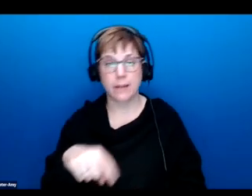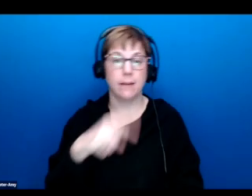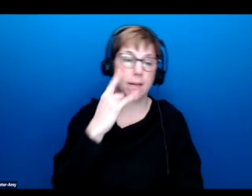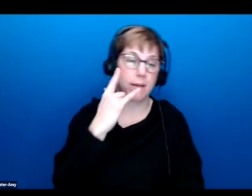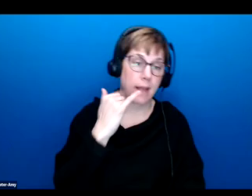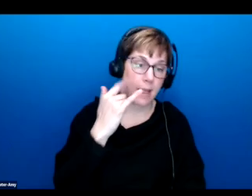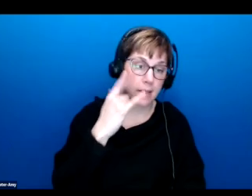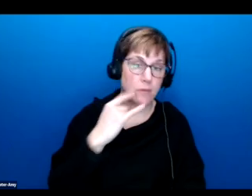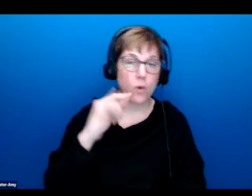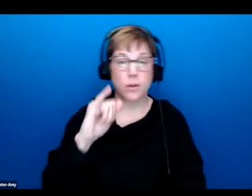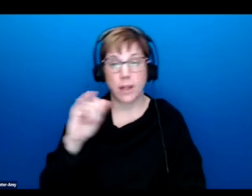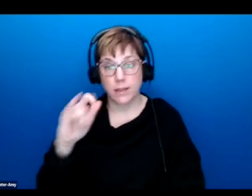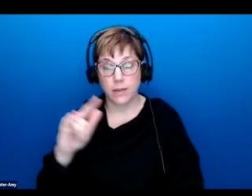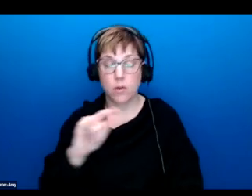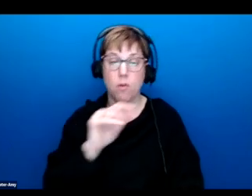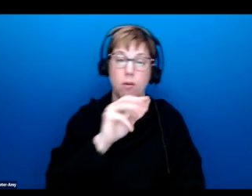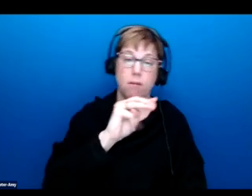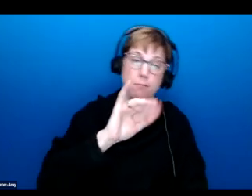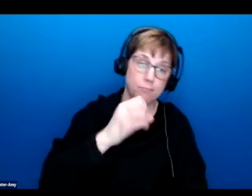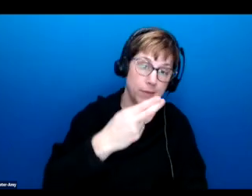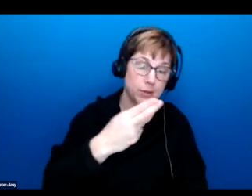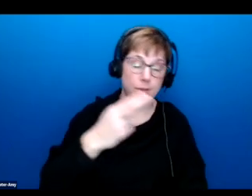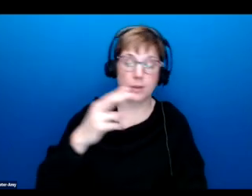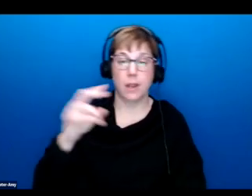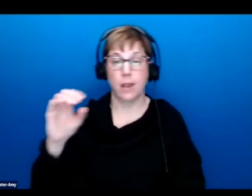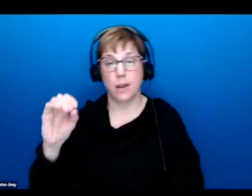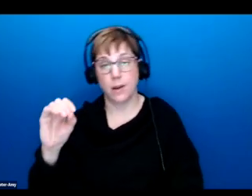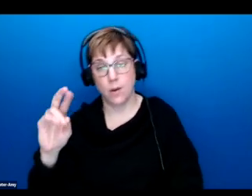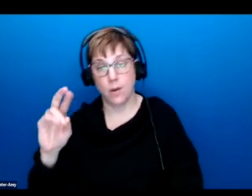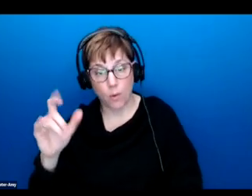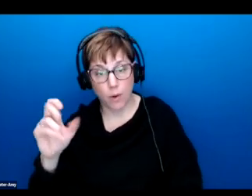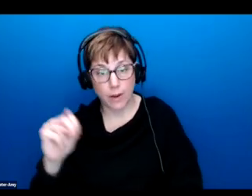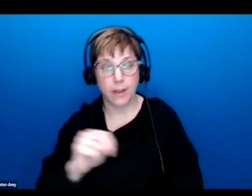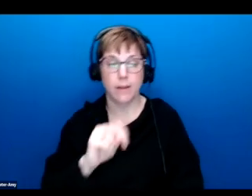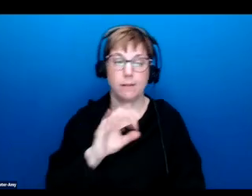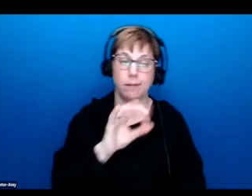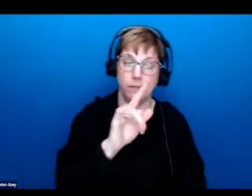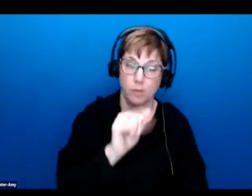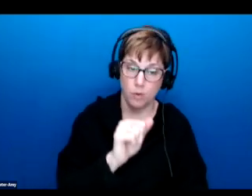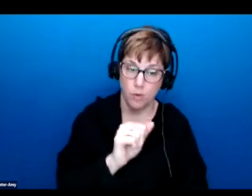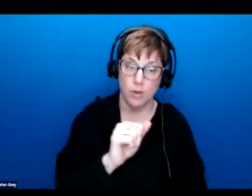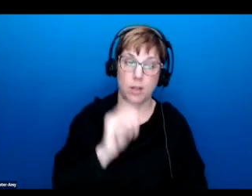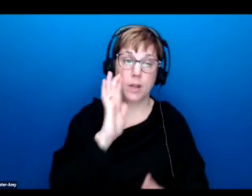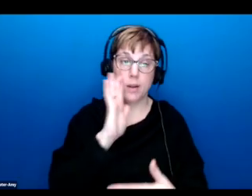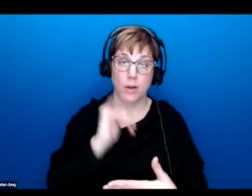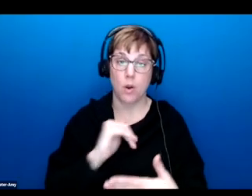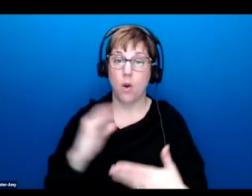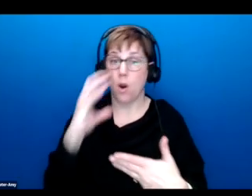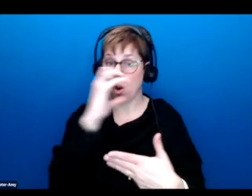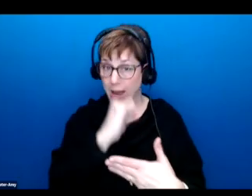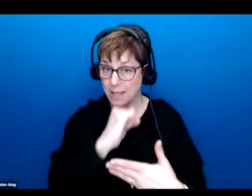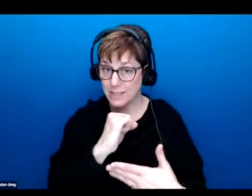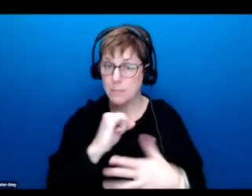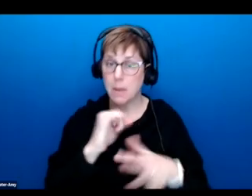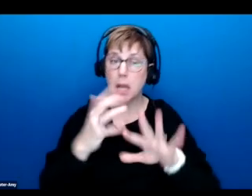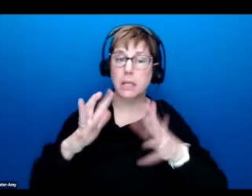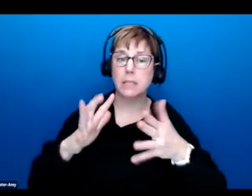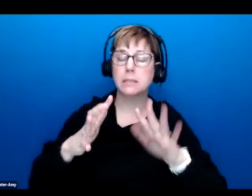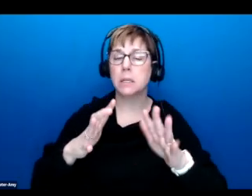Illinois, Michigan, Oregon, and Florida. I do want to note that our estimates are likely under counting people who